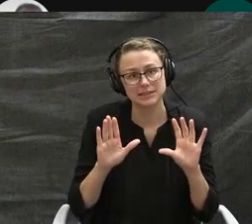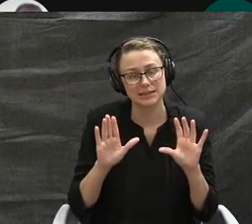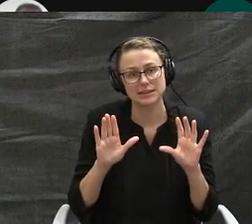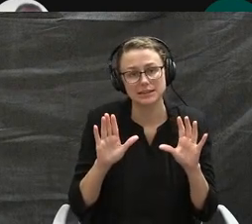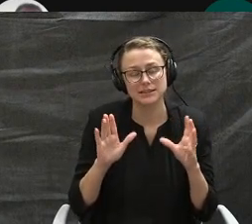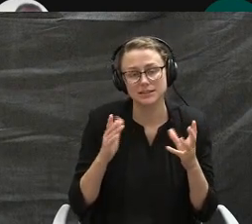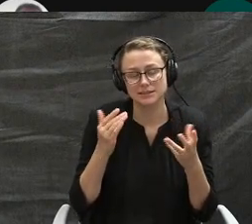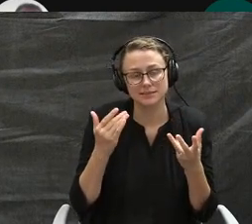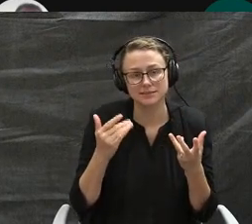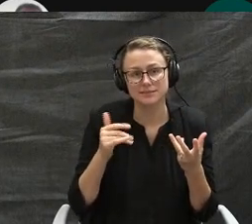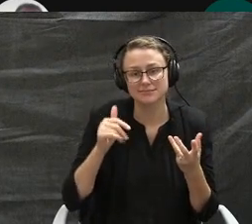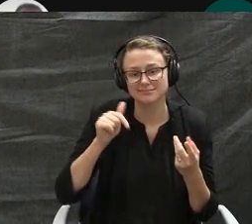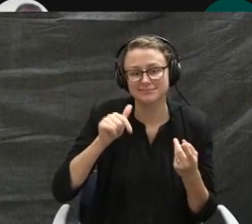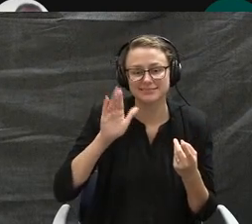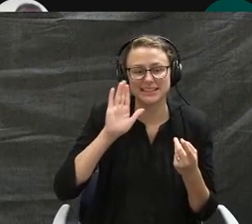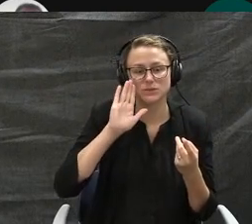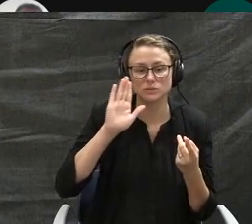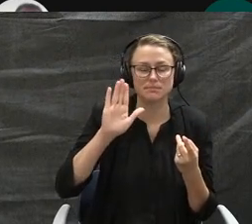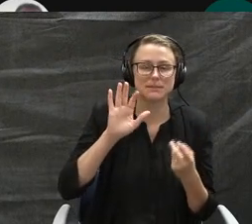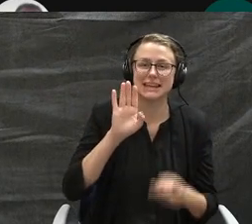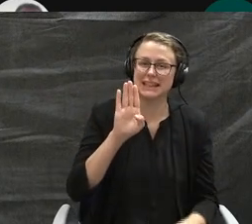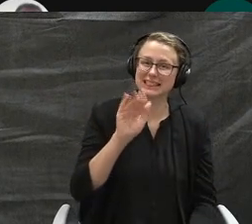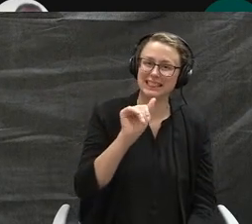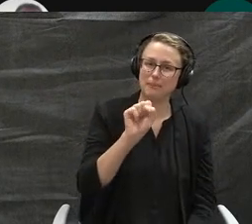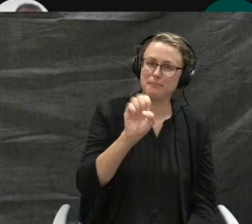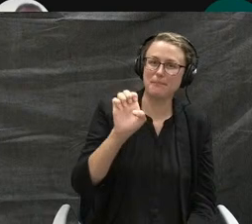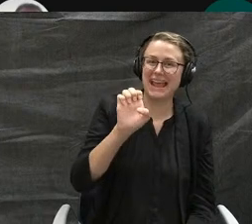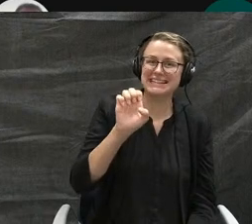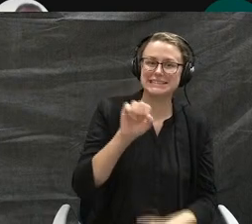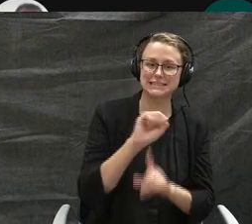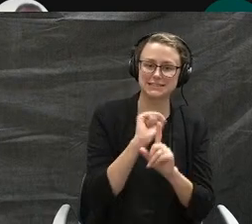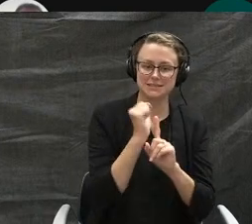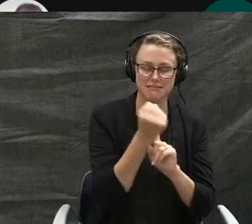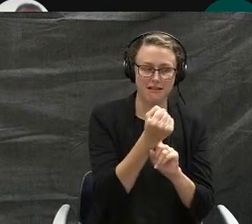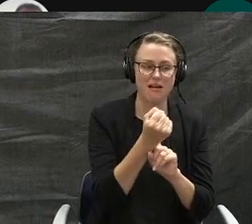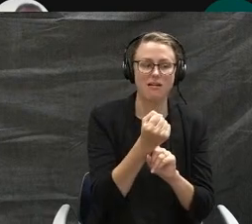scenario, an kind of how you see the any shifts or changes